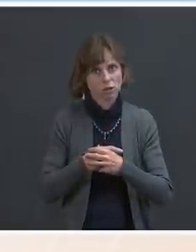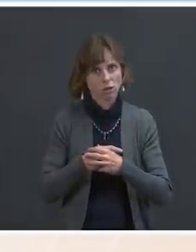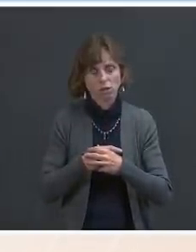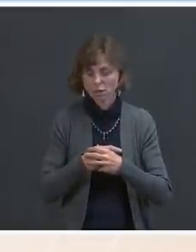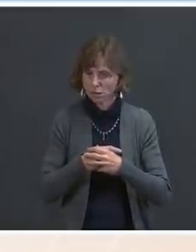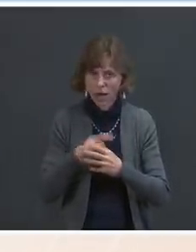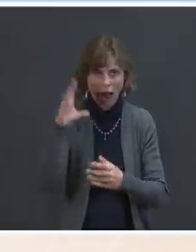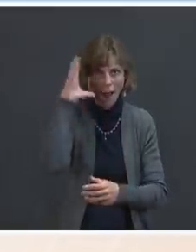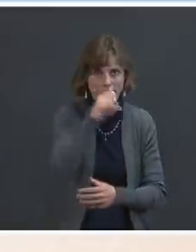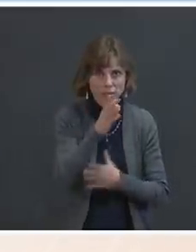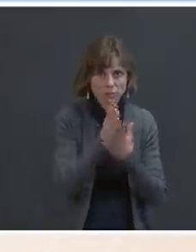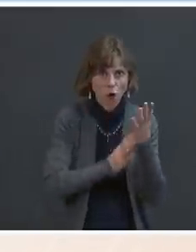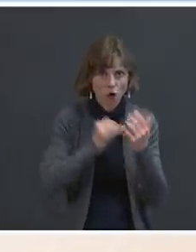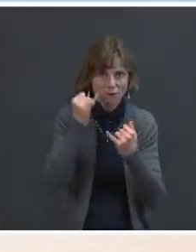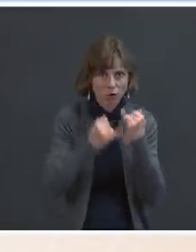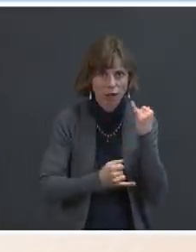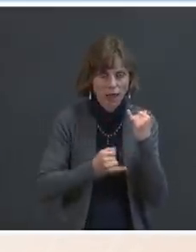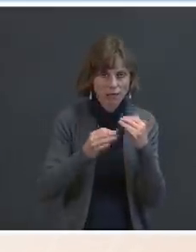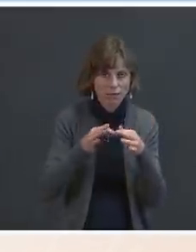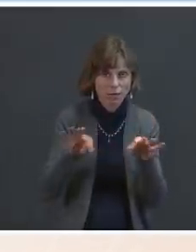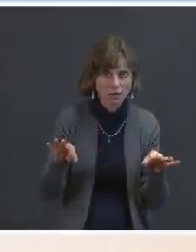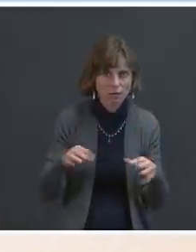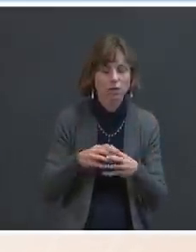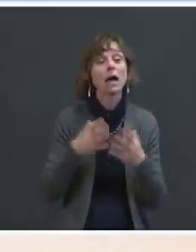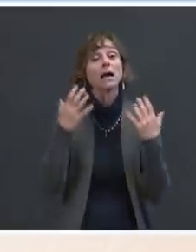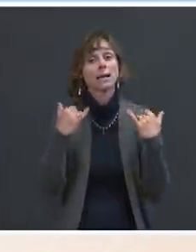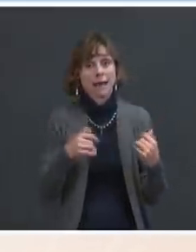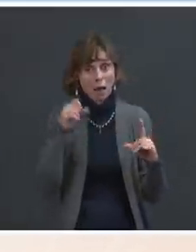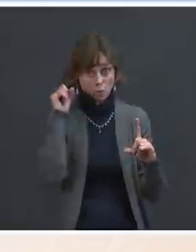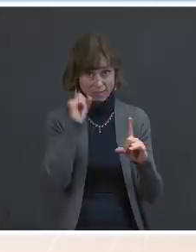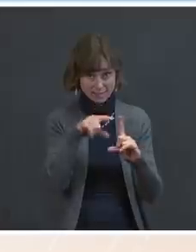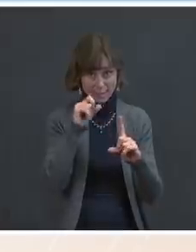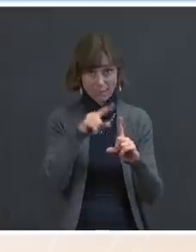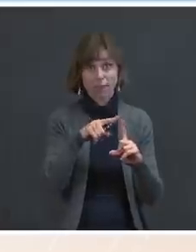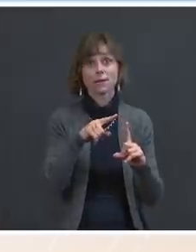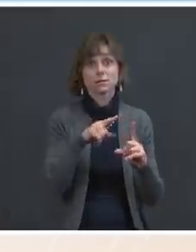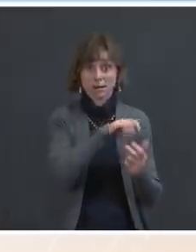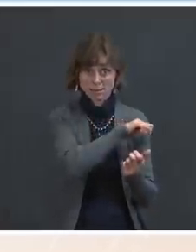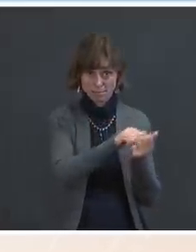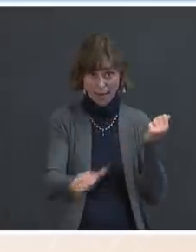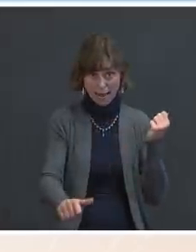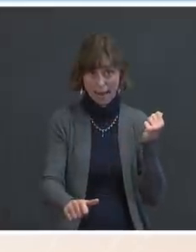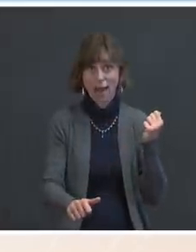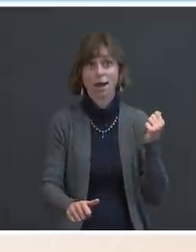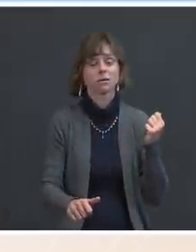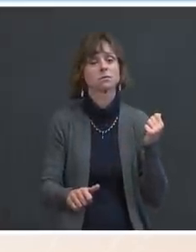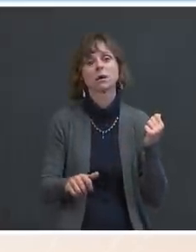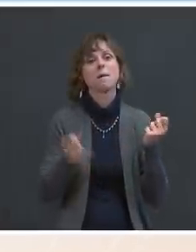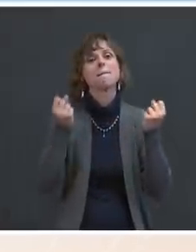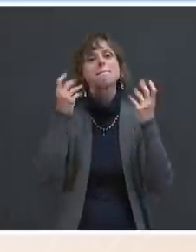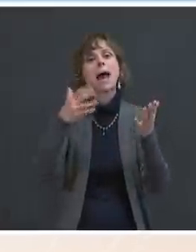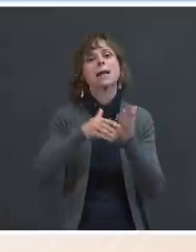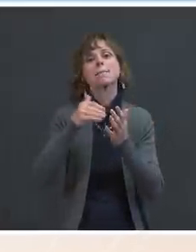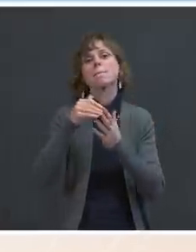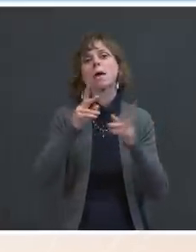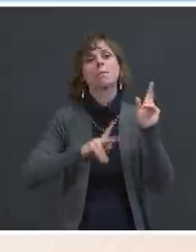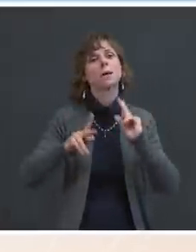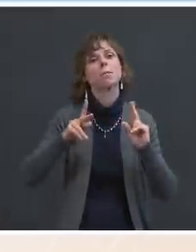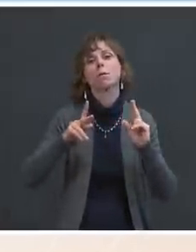I -- >> The Press: Sure. Now that the stimulus package has passed -- Ms. Psaki: Yeah. The Press: -- and the undocumented population, many of the millions are not benefited in any way,